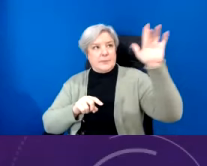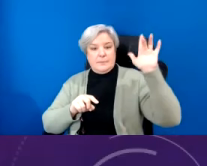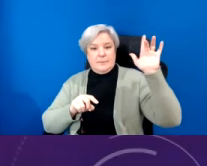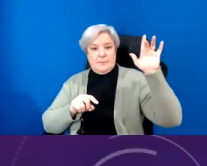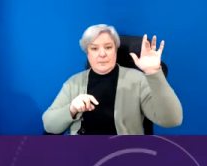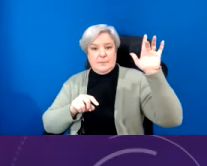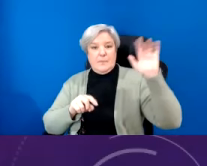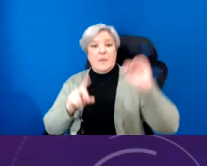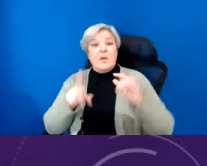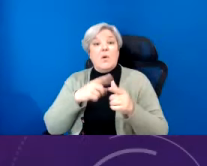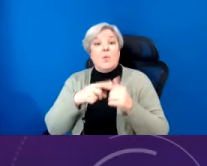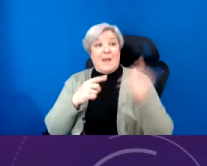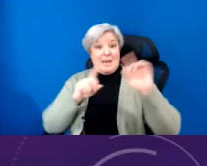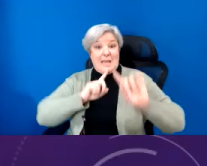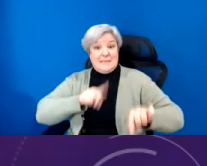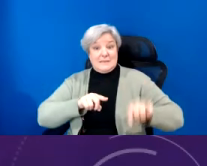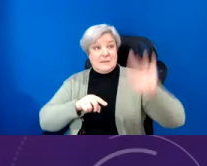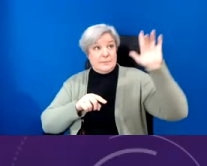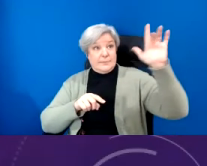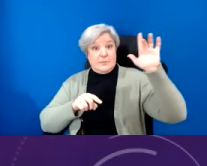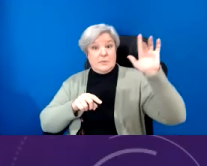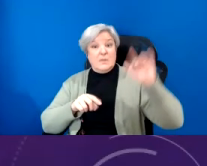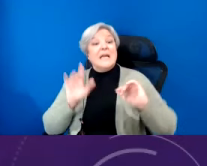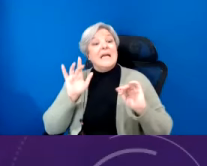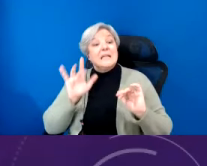and once in attendance then want to click on the gear icon,